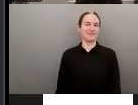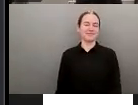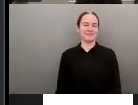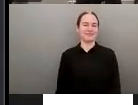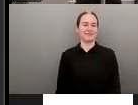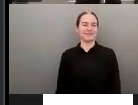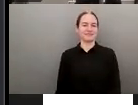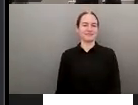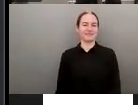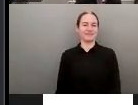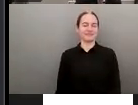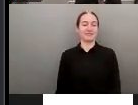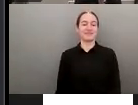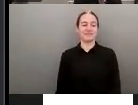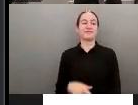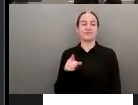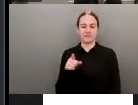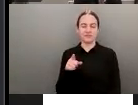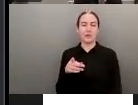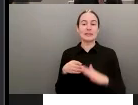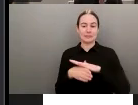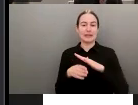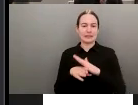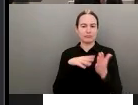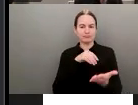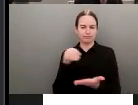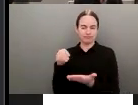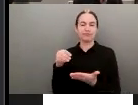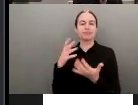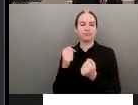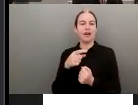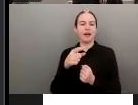It opens a screen with test accessibility scanner,